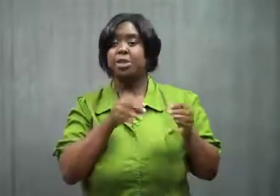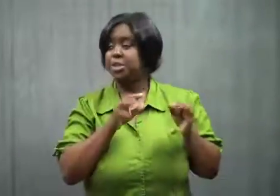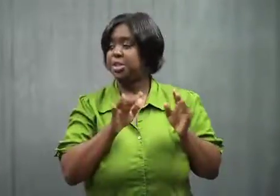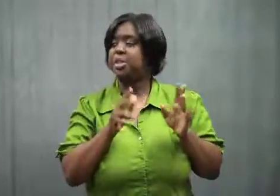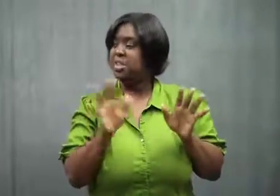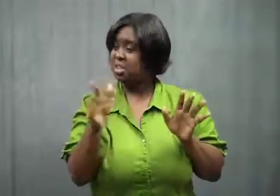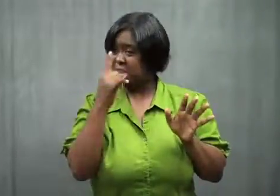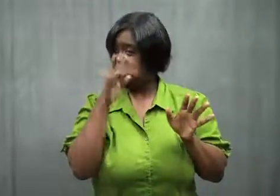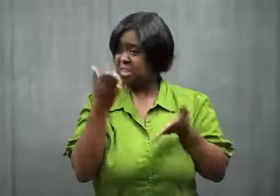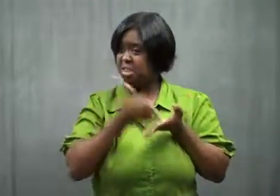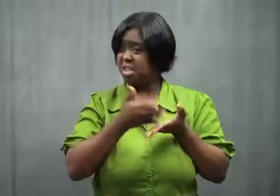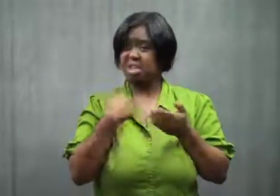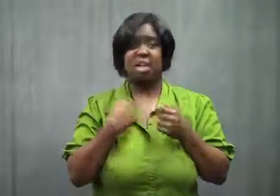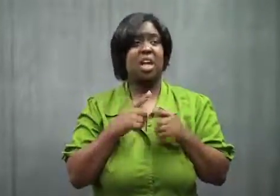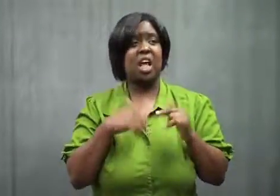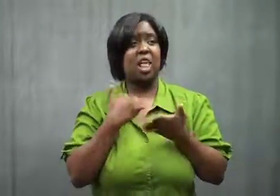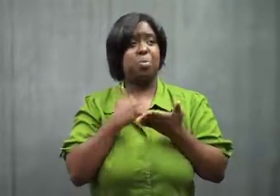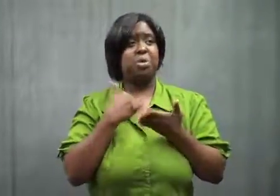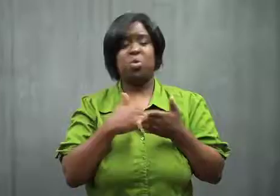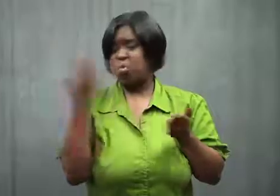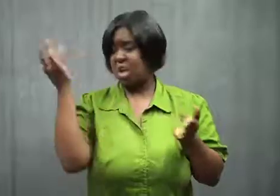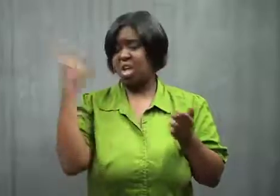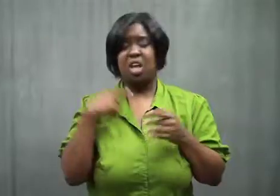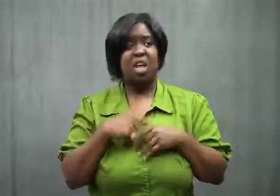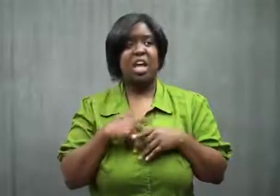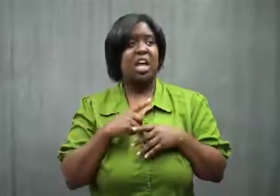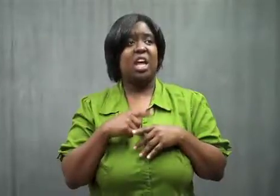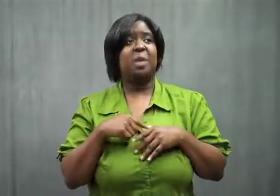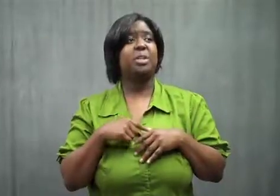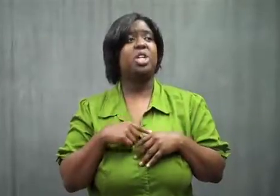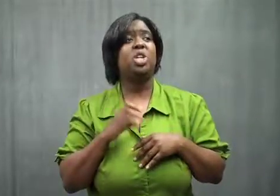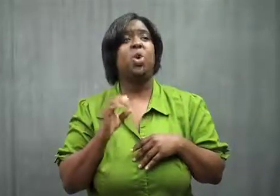She said, "Would you stop that?" I said, "I can't help it." She said, "Why?"